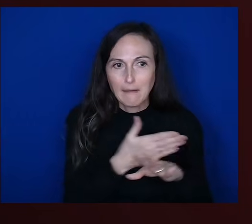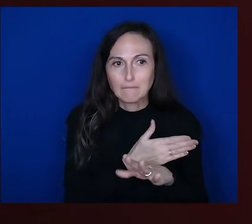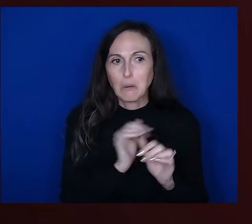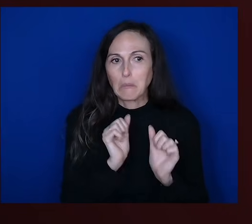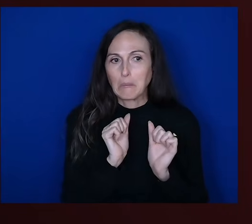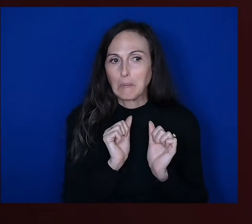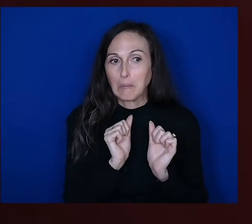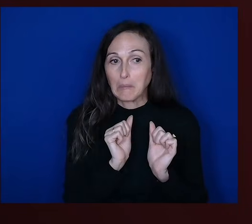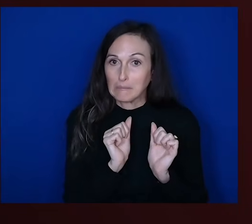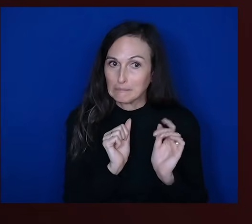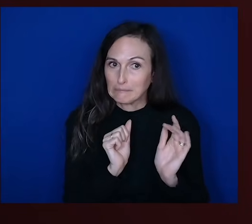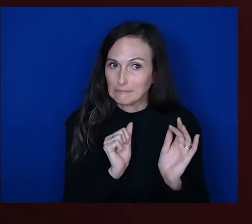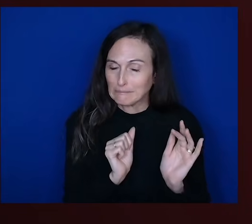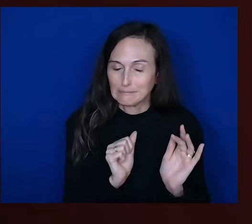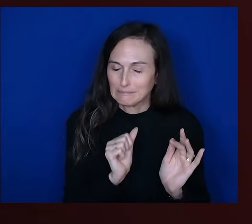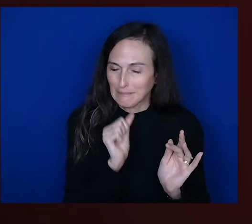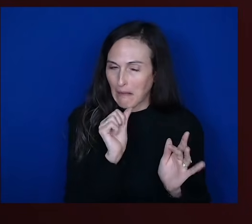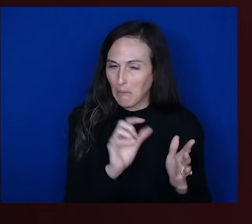I'm not going to mess with this.